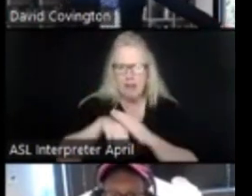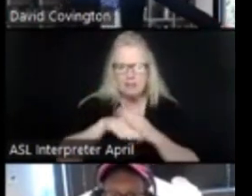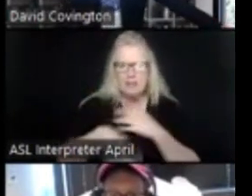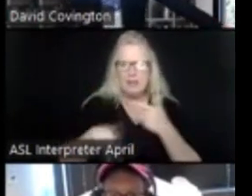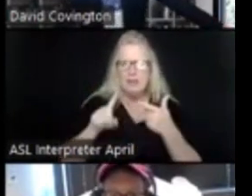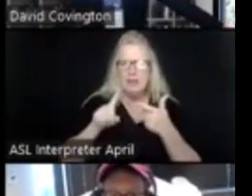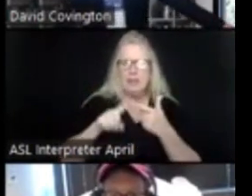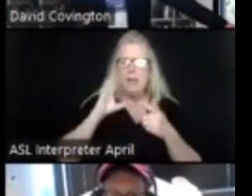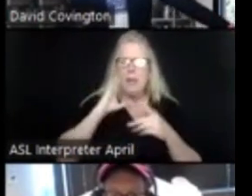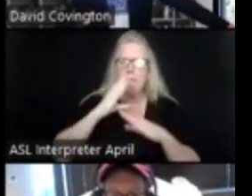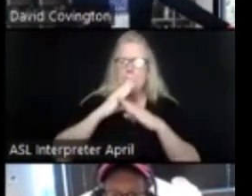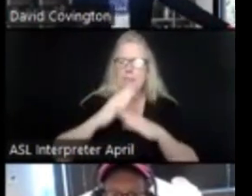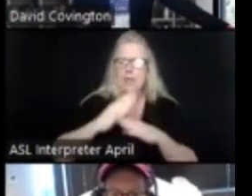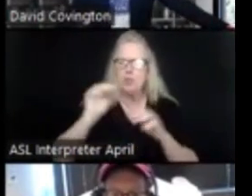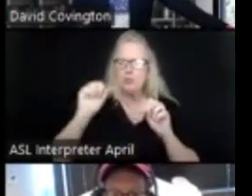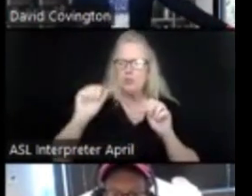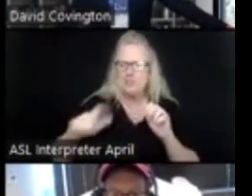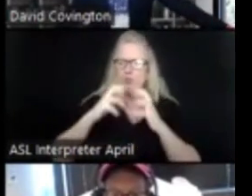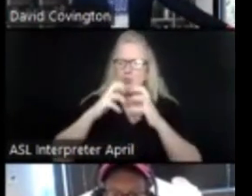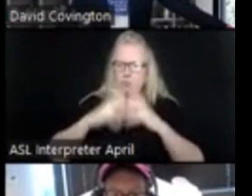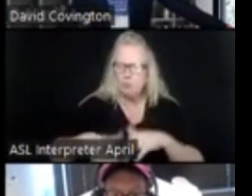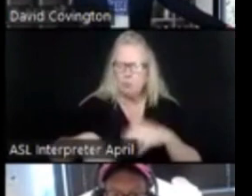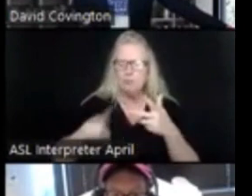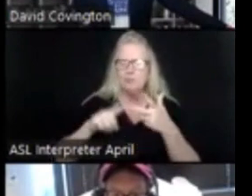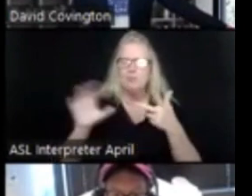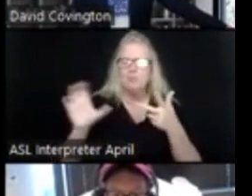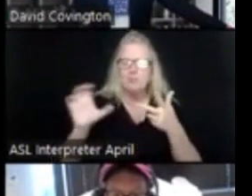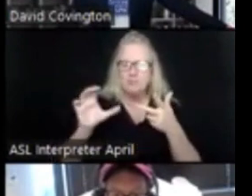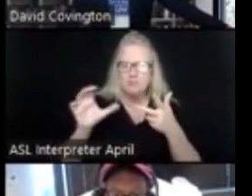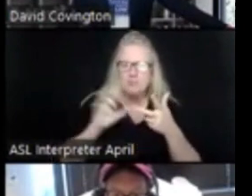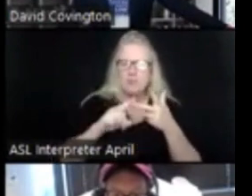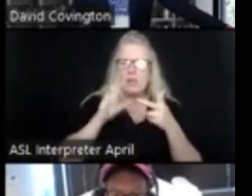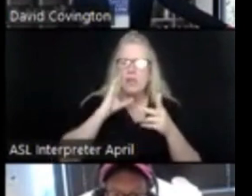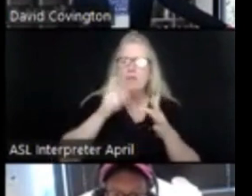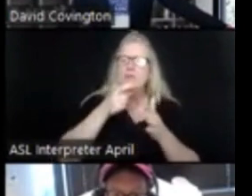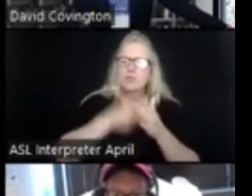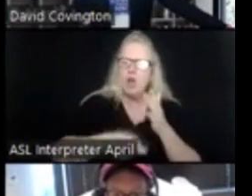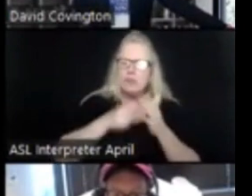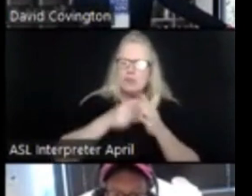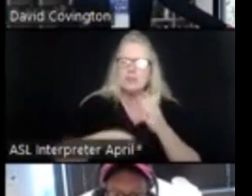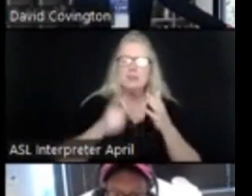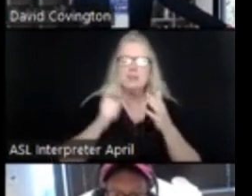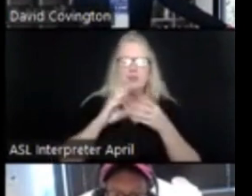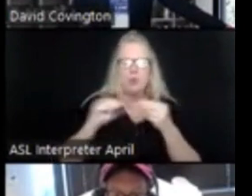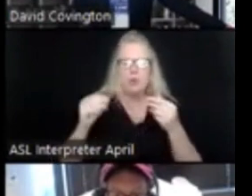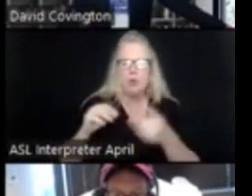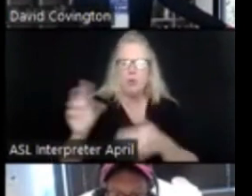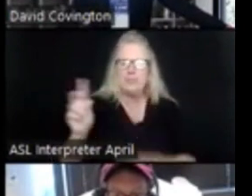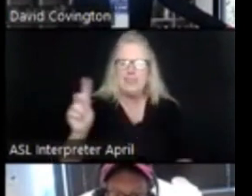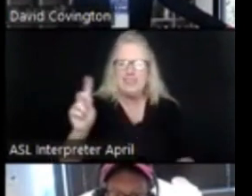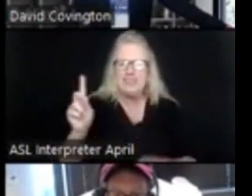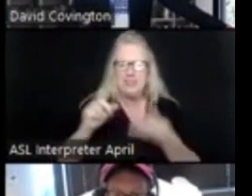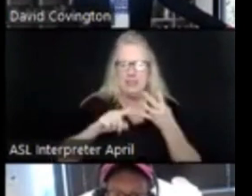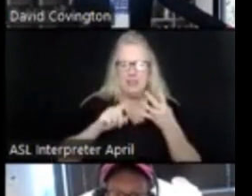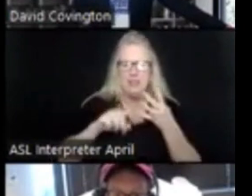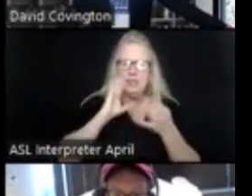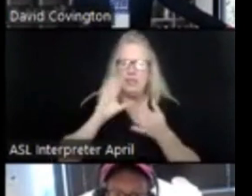BARRIERS TO REMOVE? COSTLY STORIES? OR D, DISCRIMINATION DIARIES.